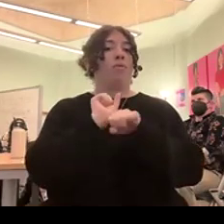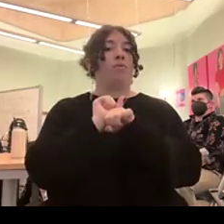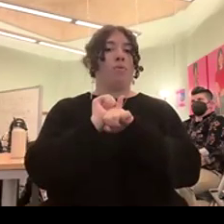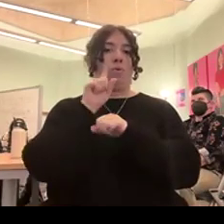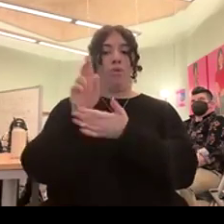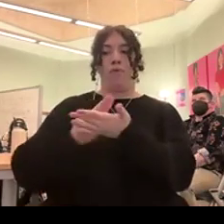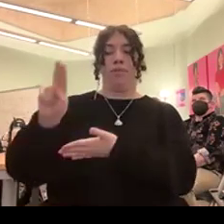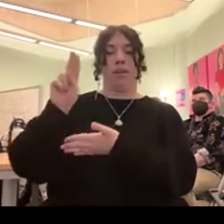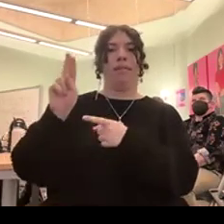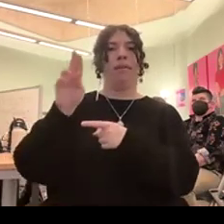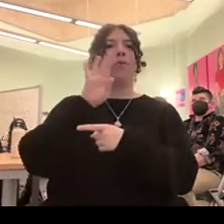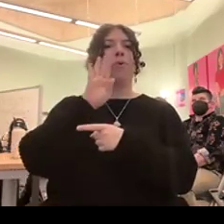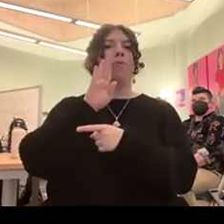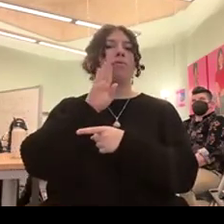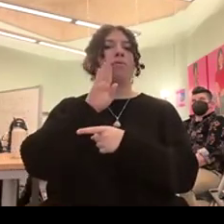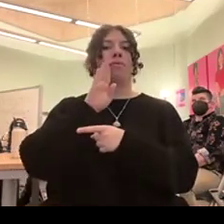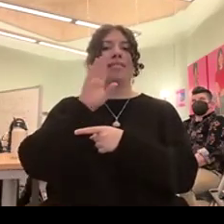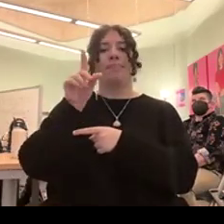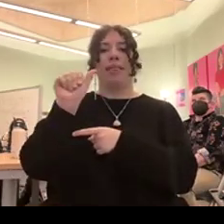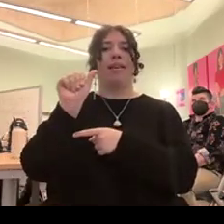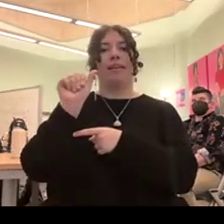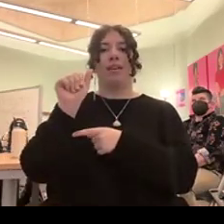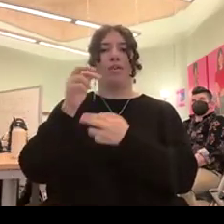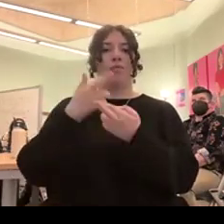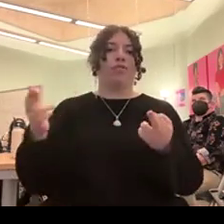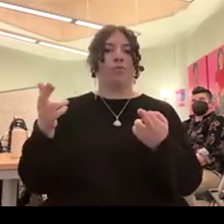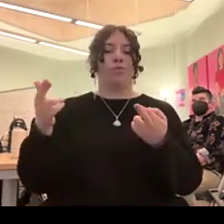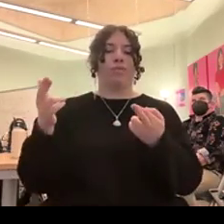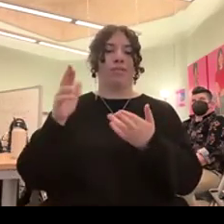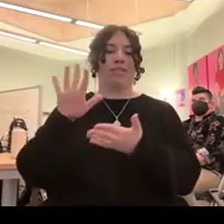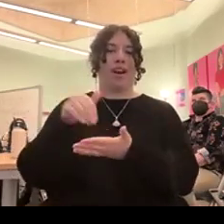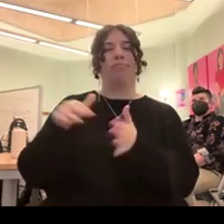very similar to what Javin just said, since I work for a university, you know, there's a Disability